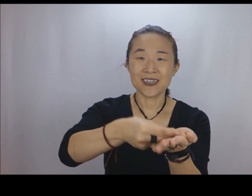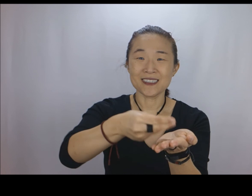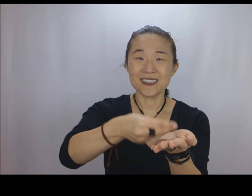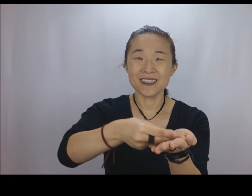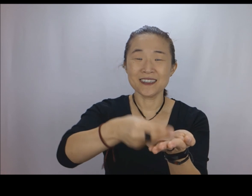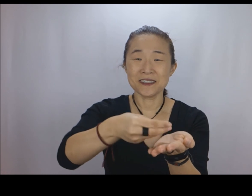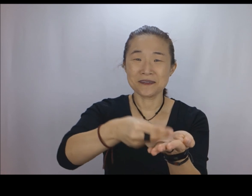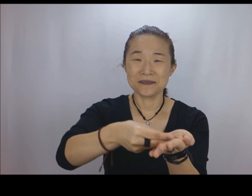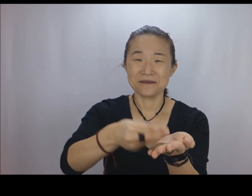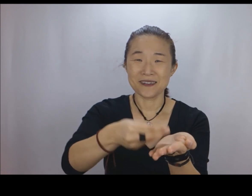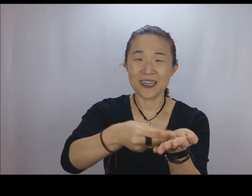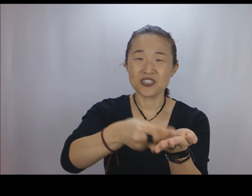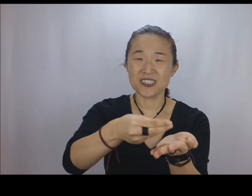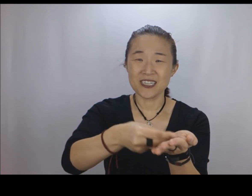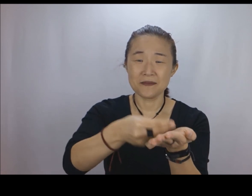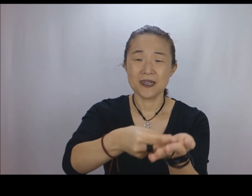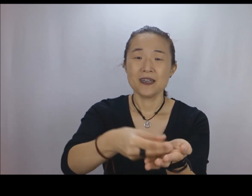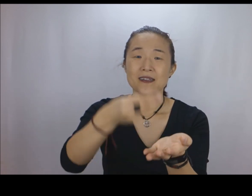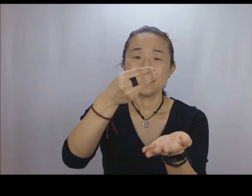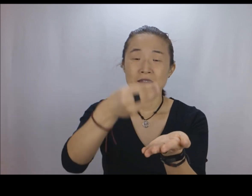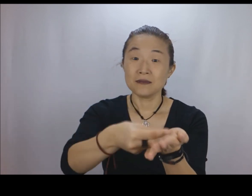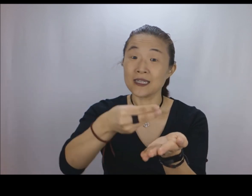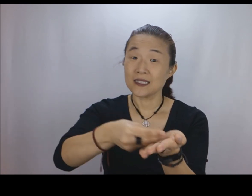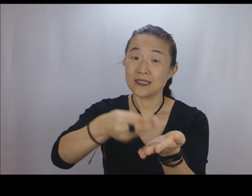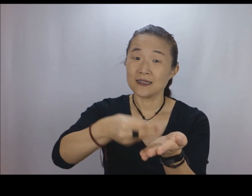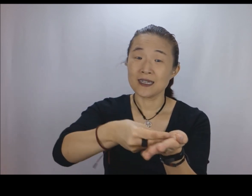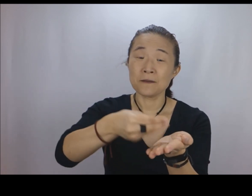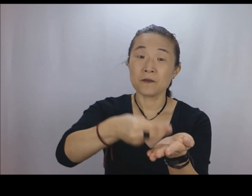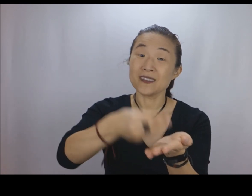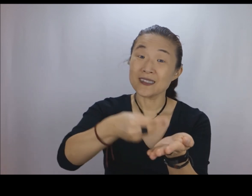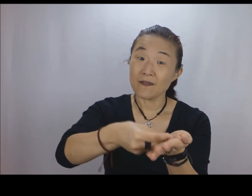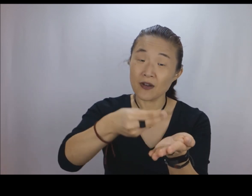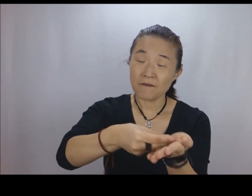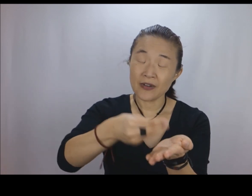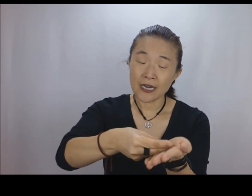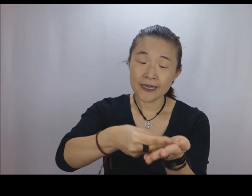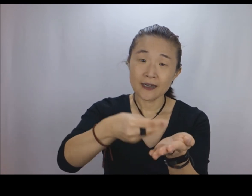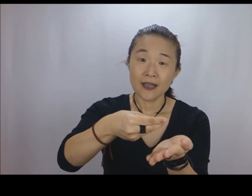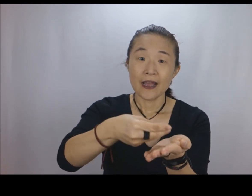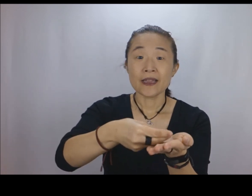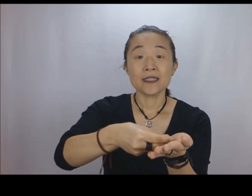So, it's just kind of sitting here anxiously. So, that's the sign for fine